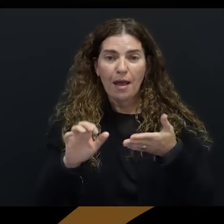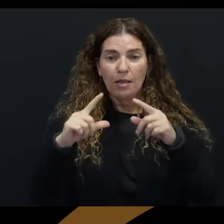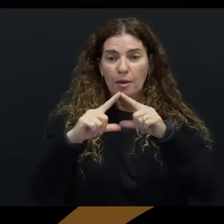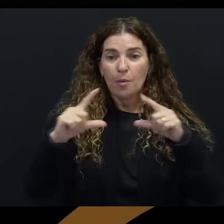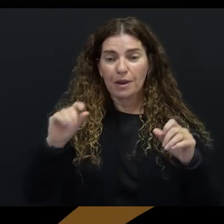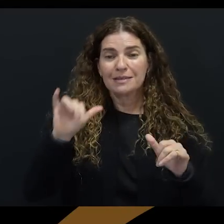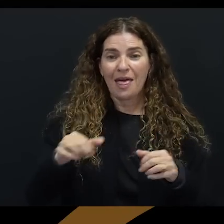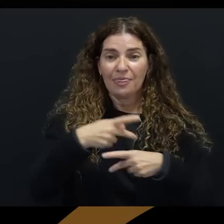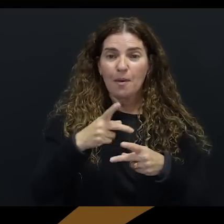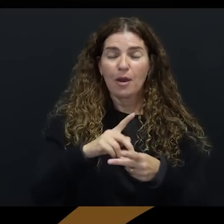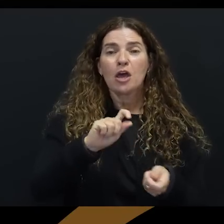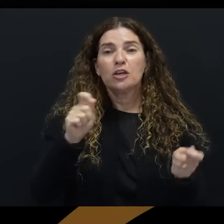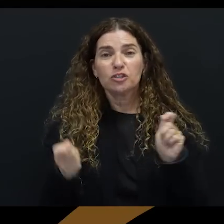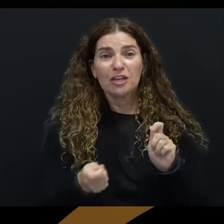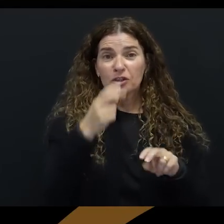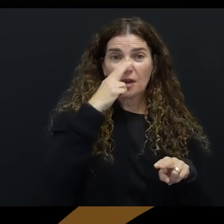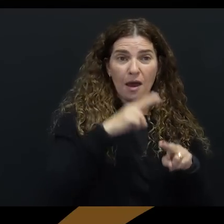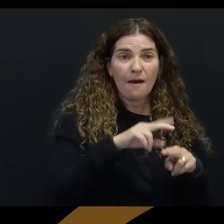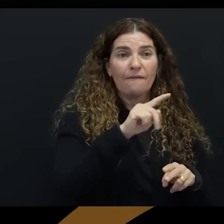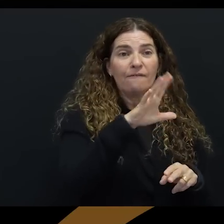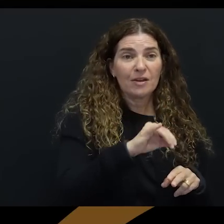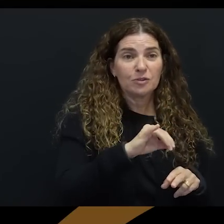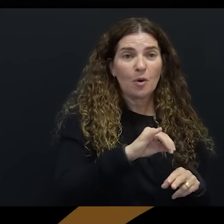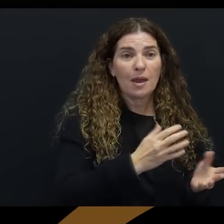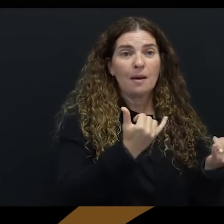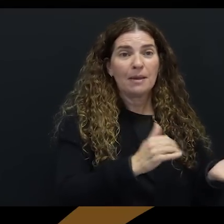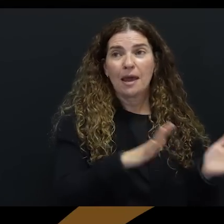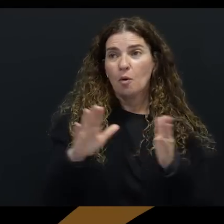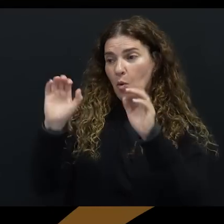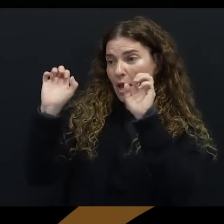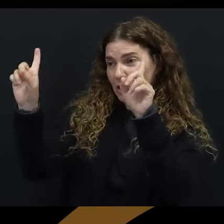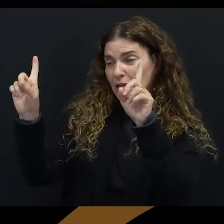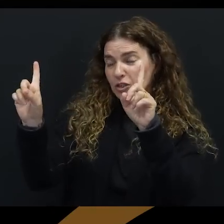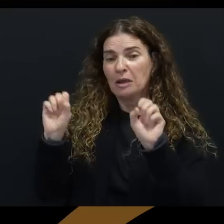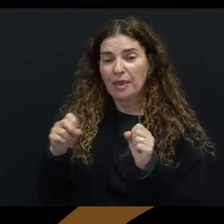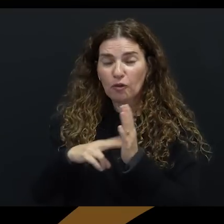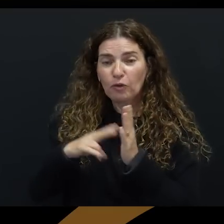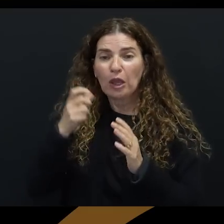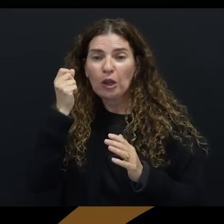This product transforms a beloved toy into an educational tool that promotes inclusivity and literacy.